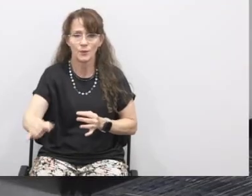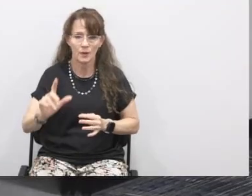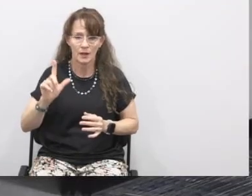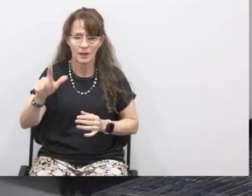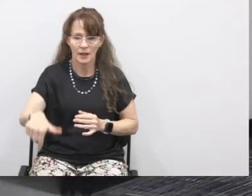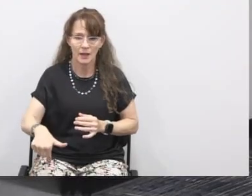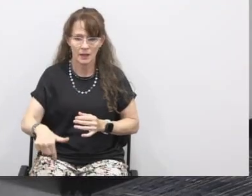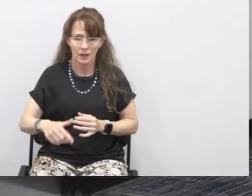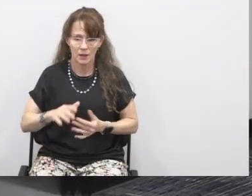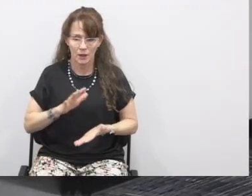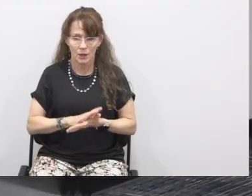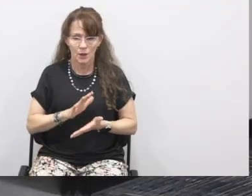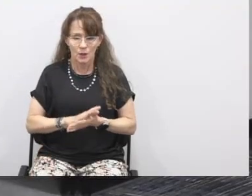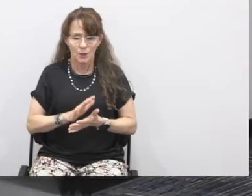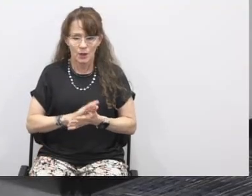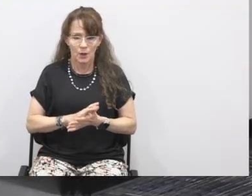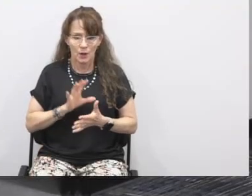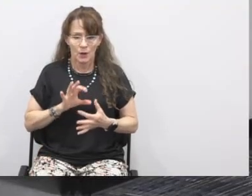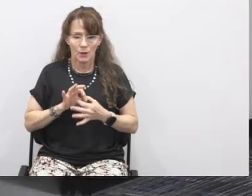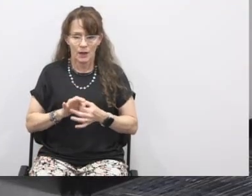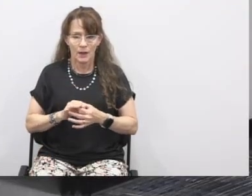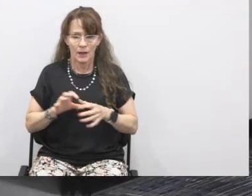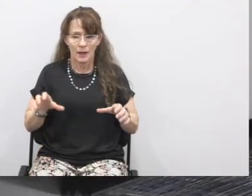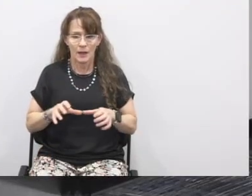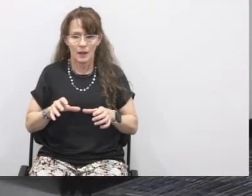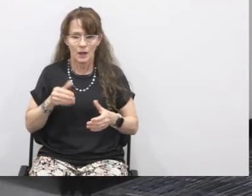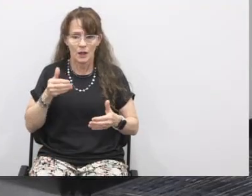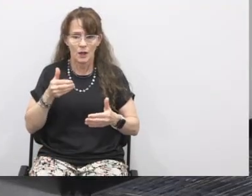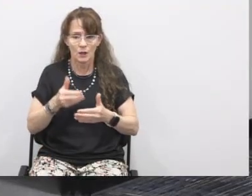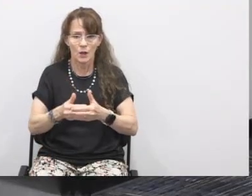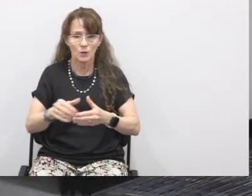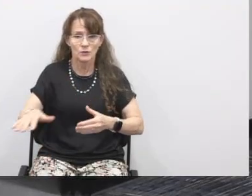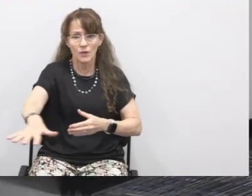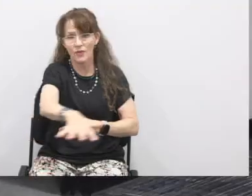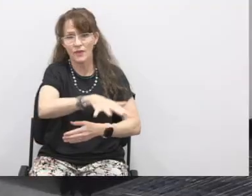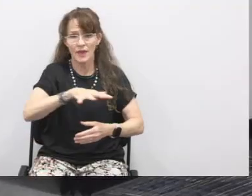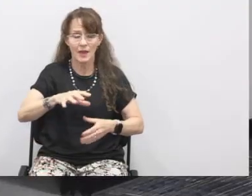well, school-sanctioned activities closest to the geographic area that they live in,